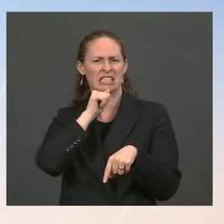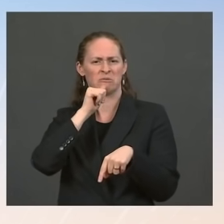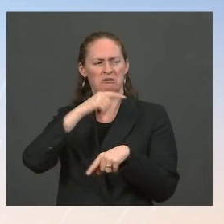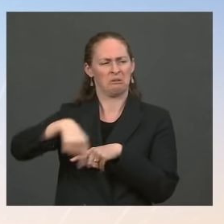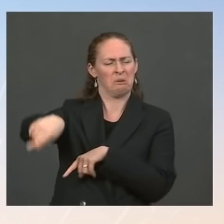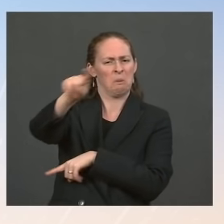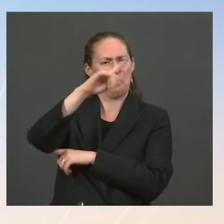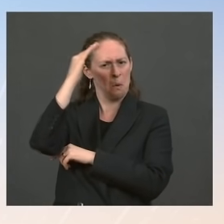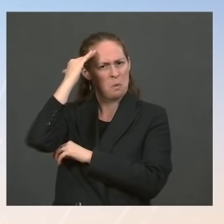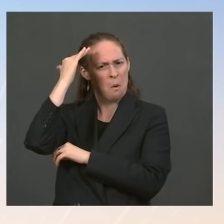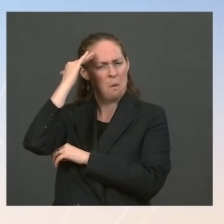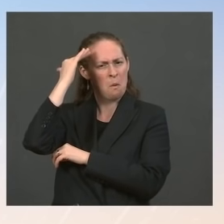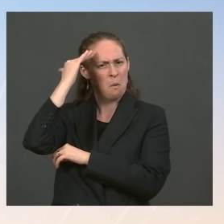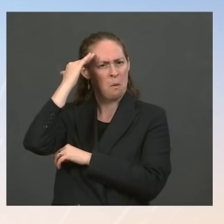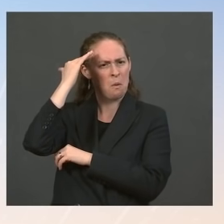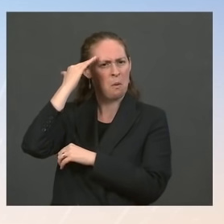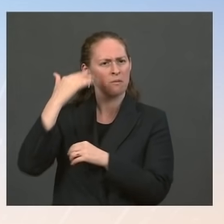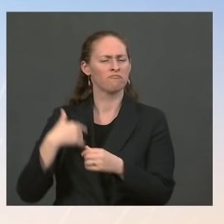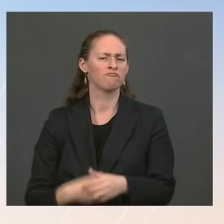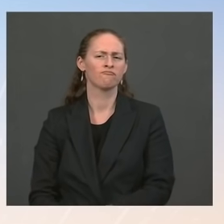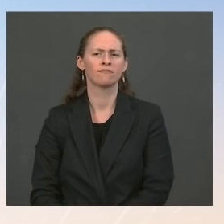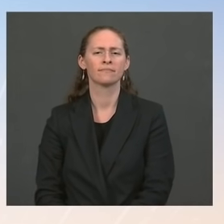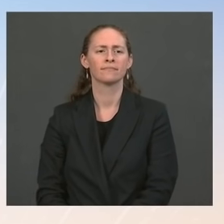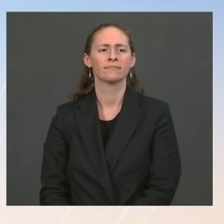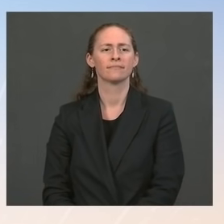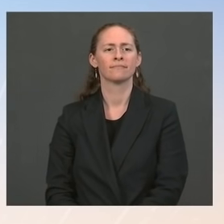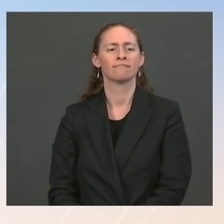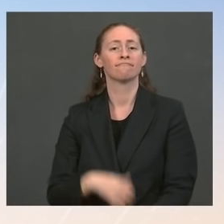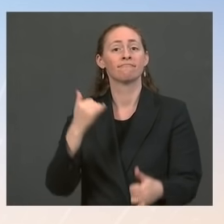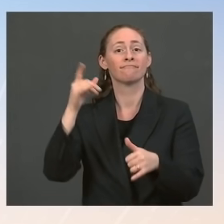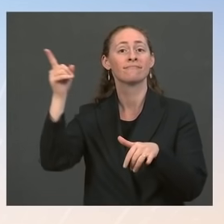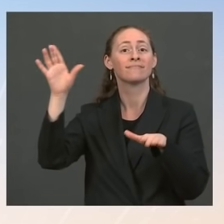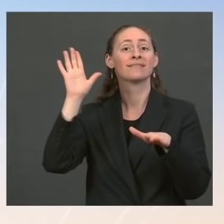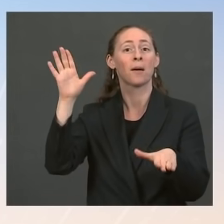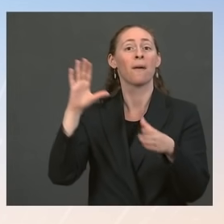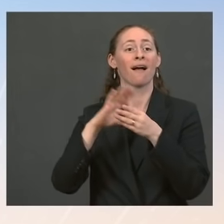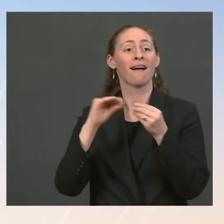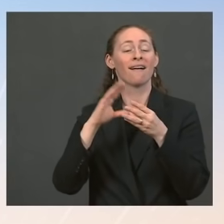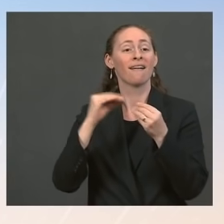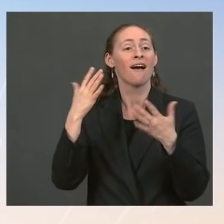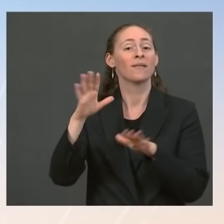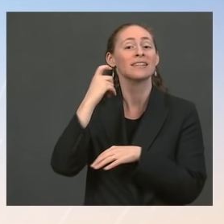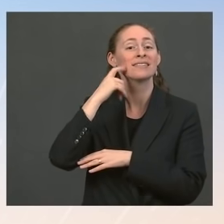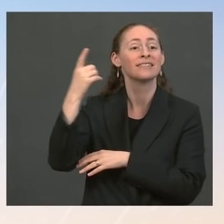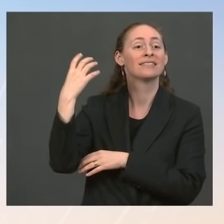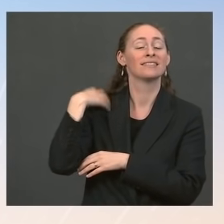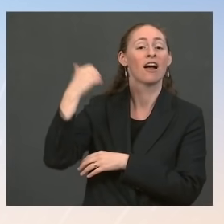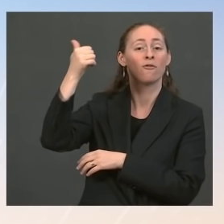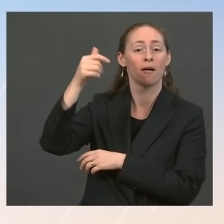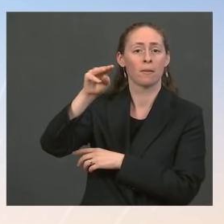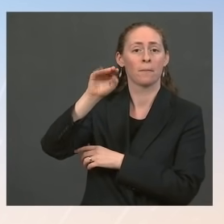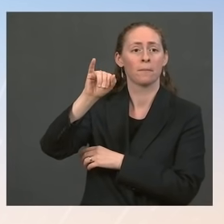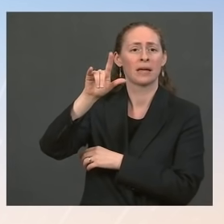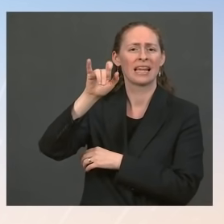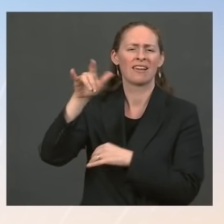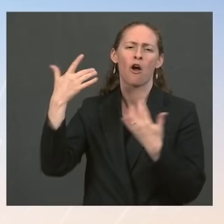I'd also note that during the testimony, Sec- -- General Milley also made clear that we would have gone to the war with the Taliban